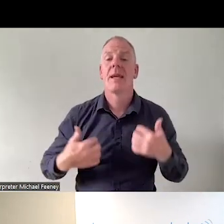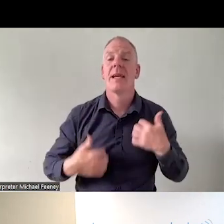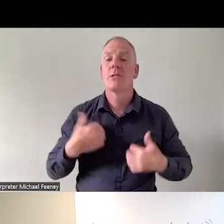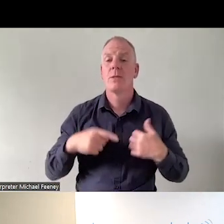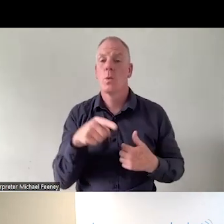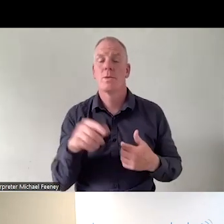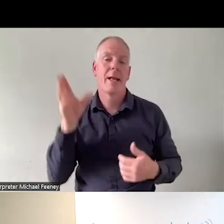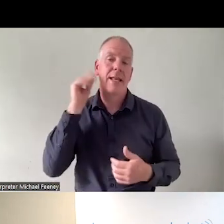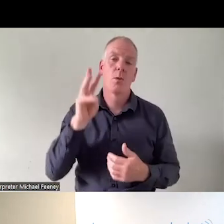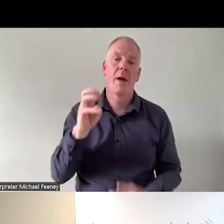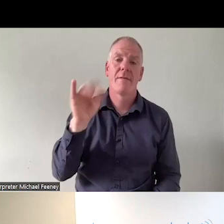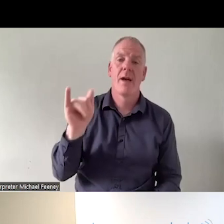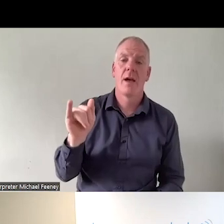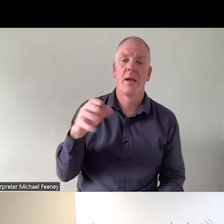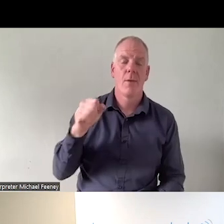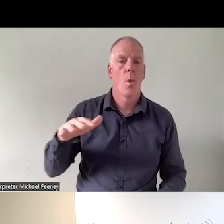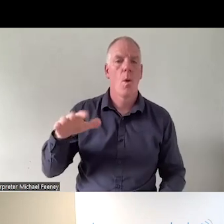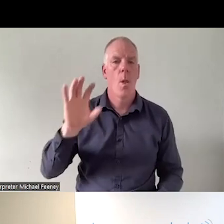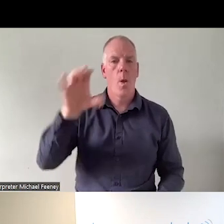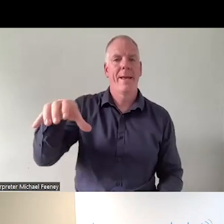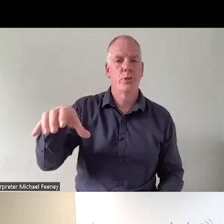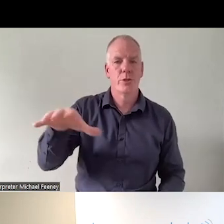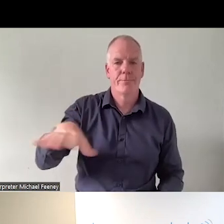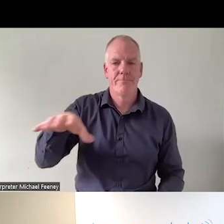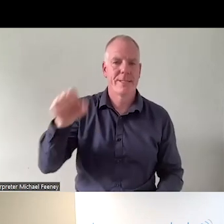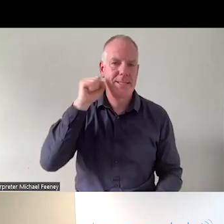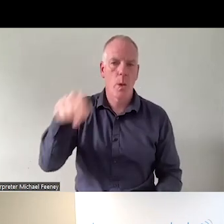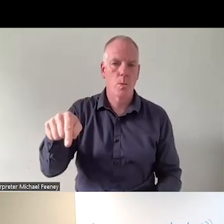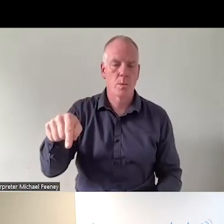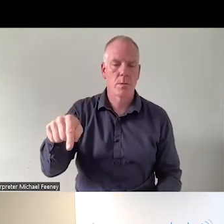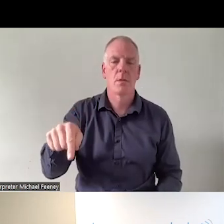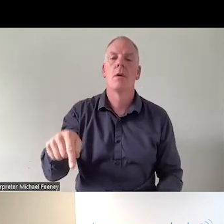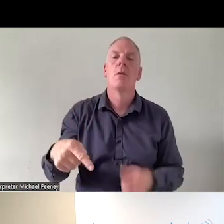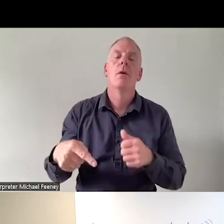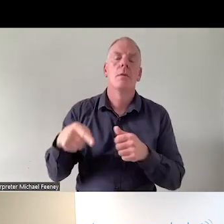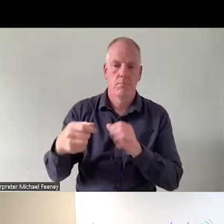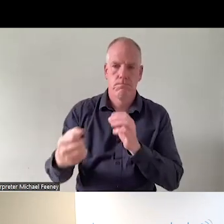is to get location-based sound and provide automation to the audio experience.